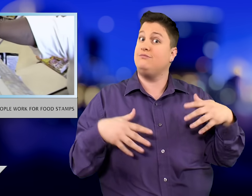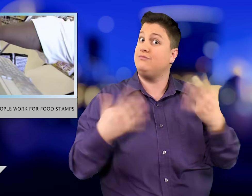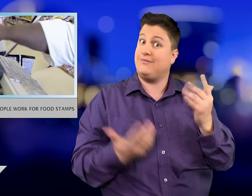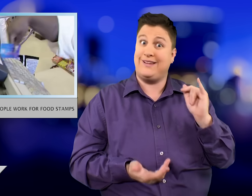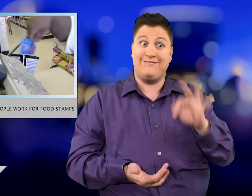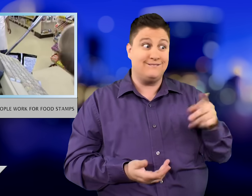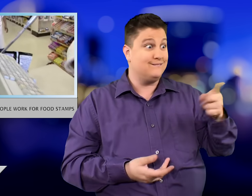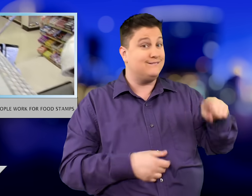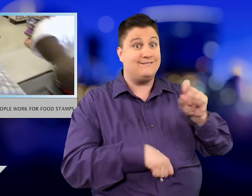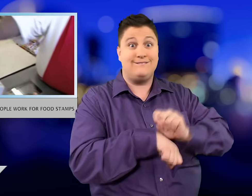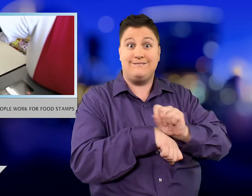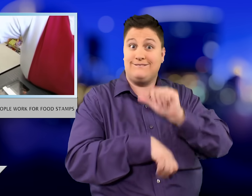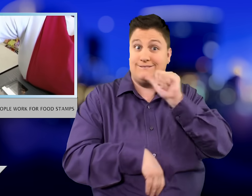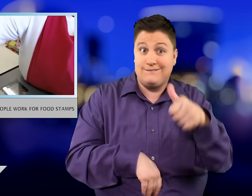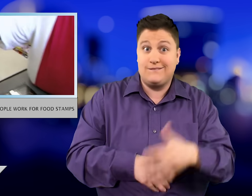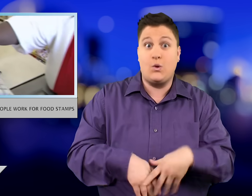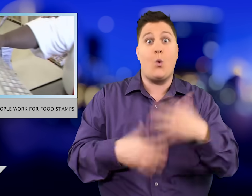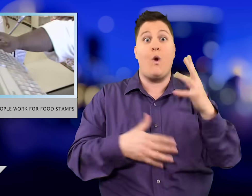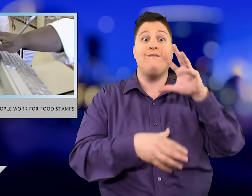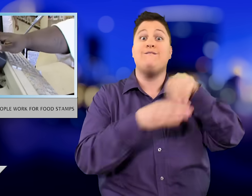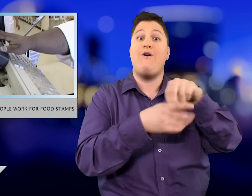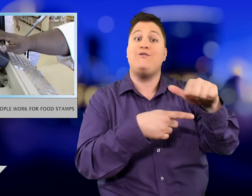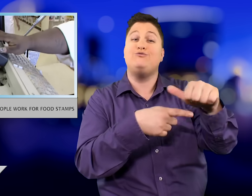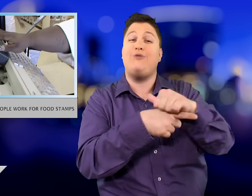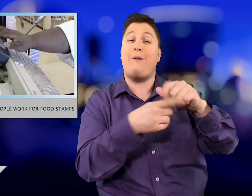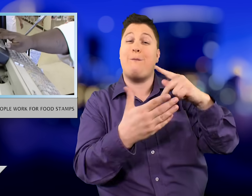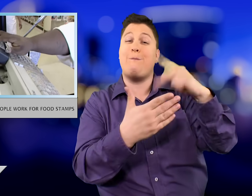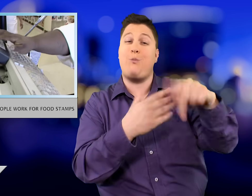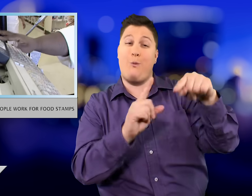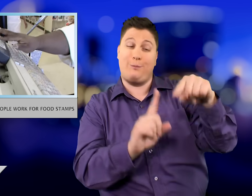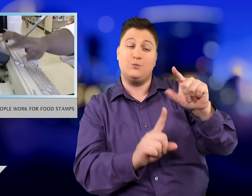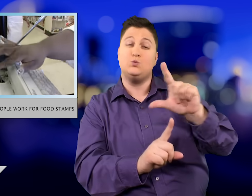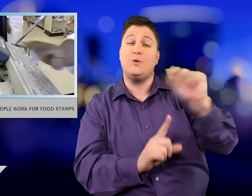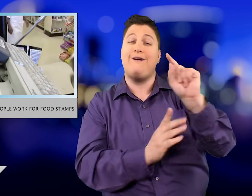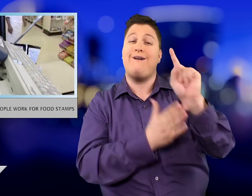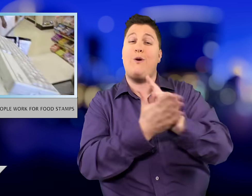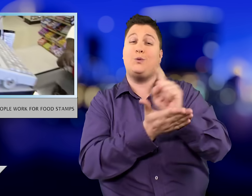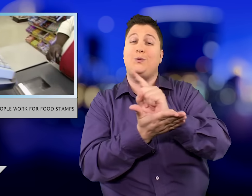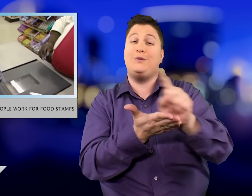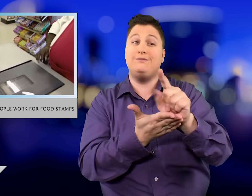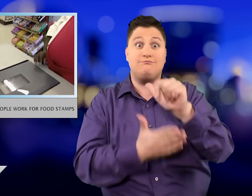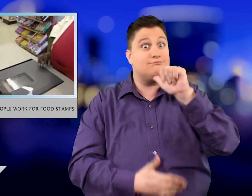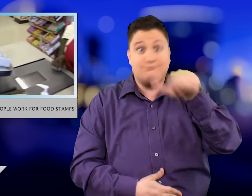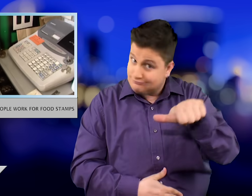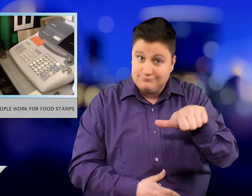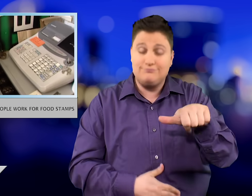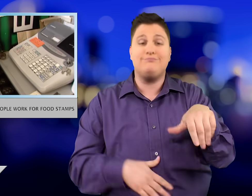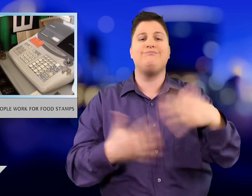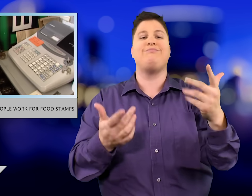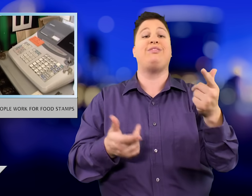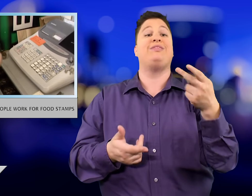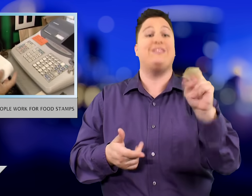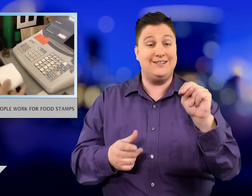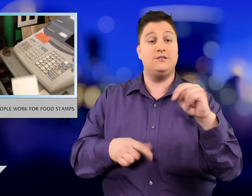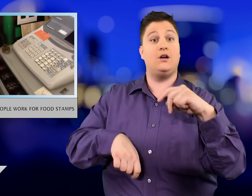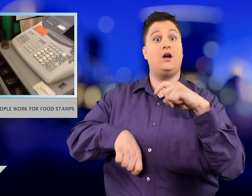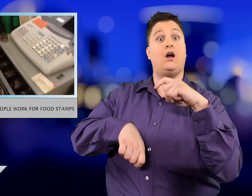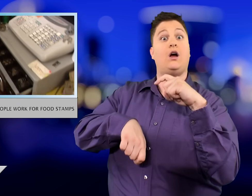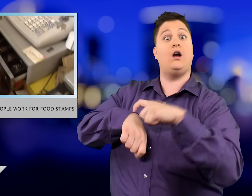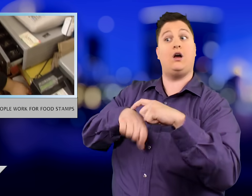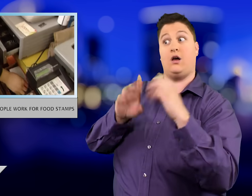If they aren't working or participating in training programs 20 hours a week, SNAP recipients